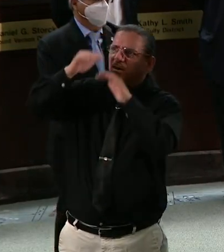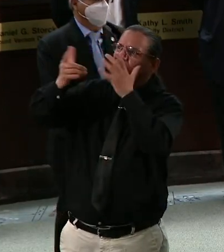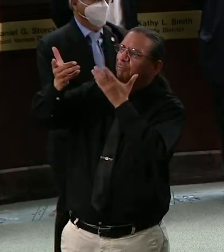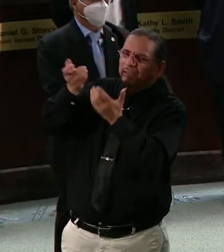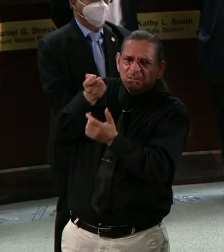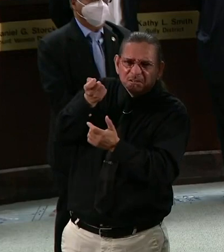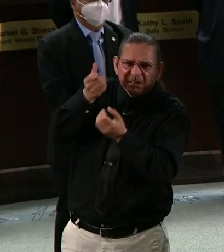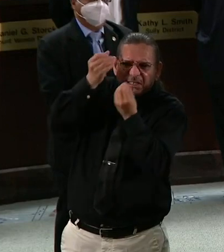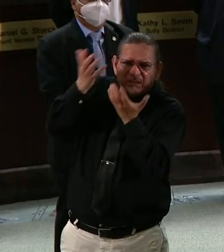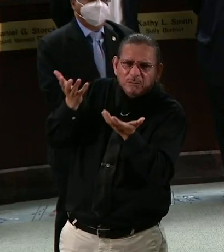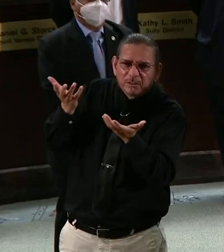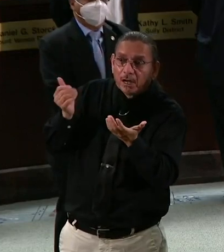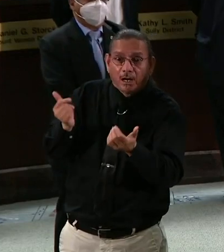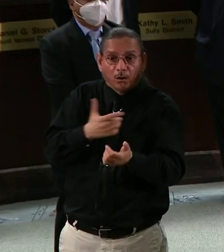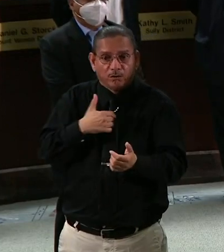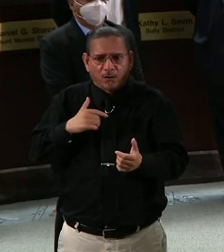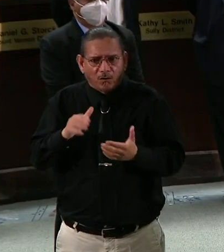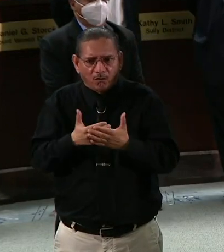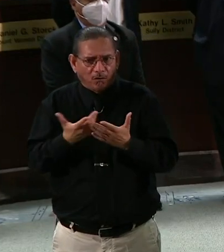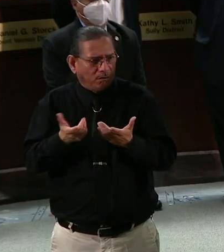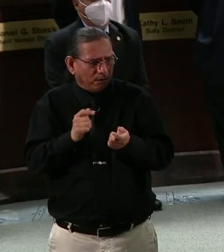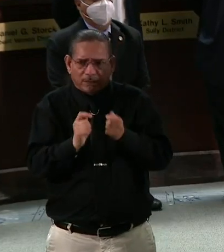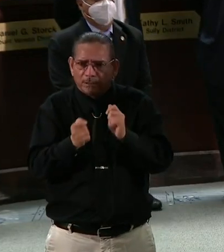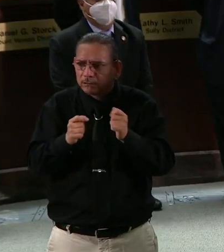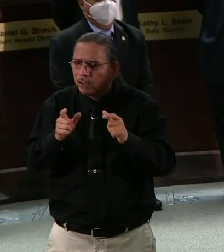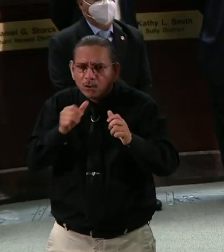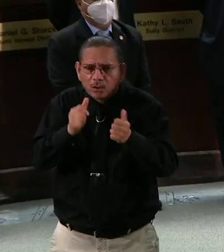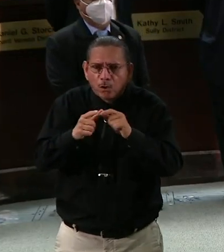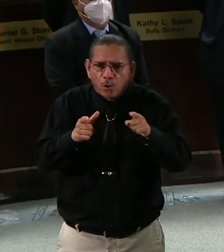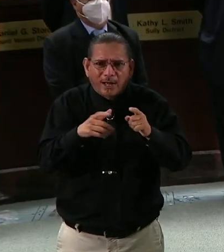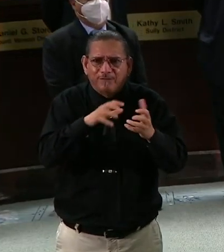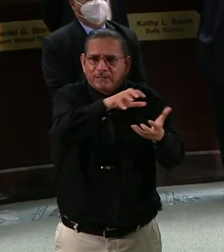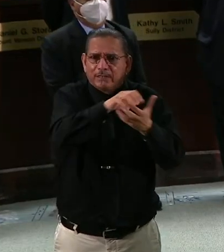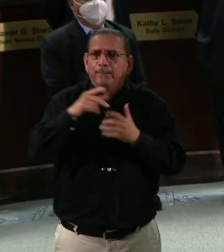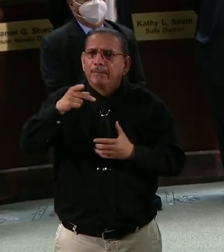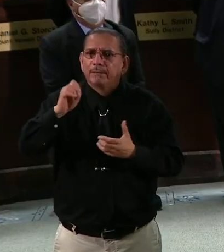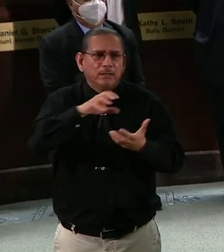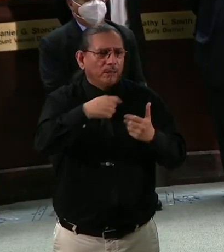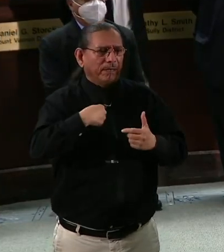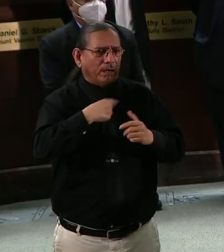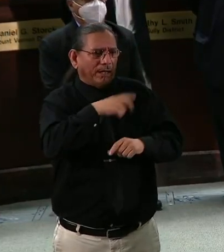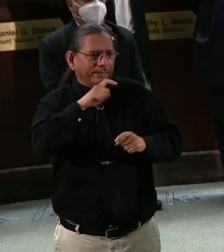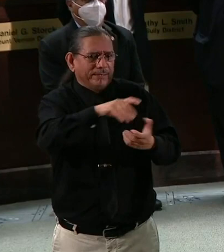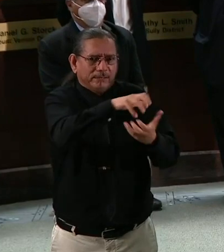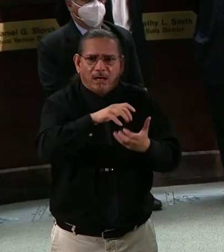TO NO GUIDANCE FROM THE NATIONAL LEVEL AND GOT FIRST